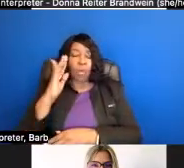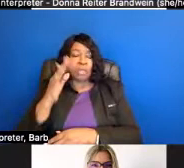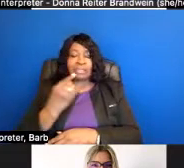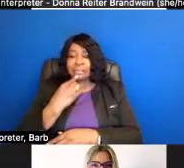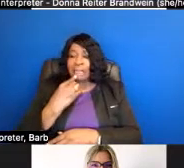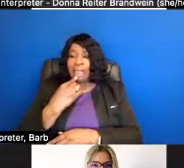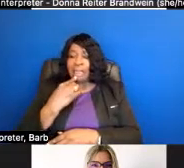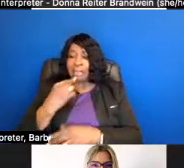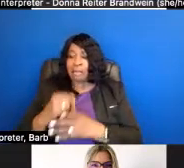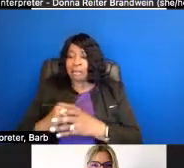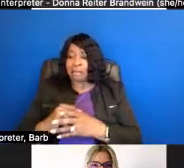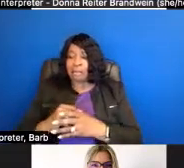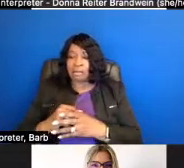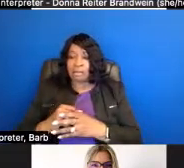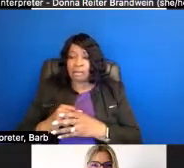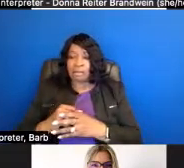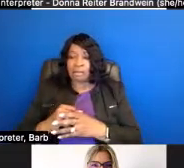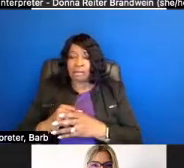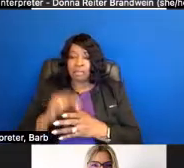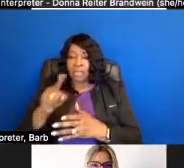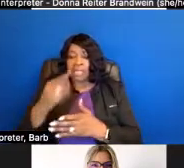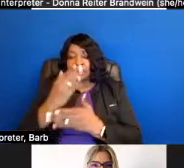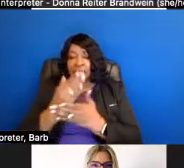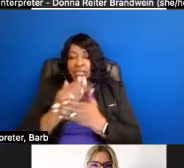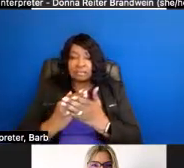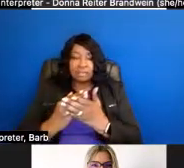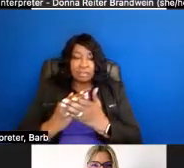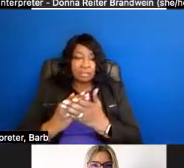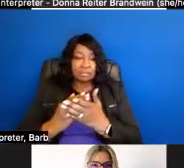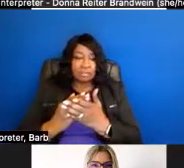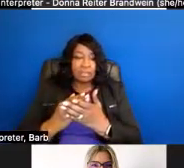that some sort of disability cultural center is pending.